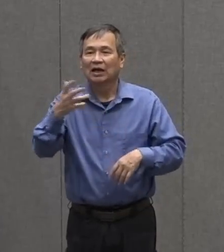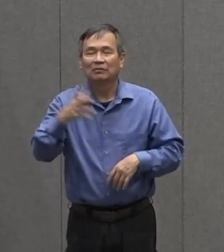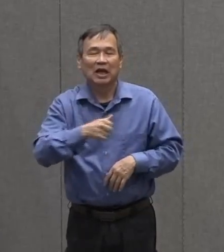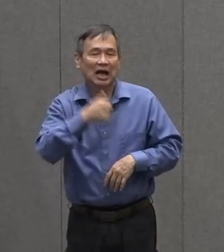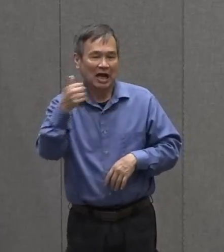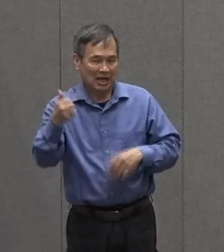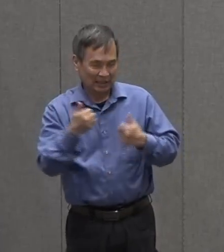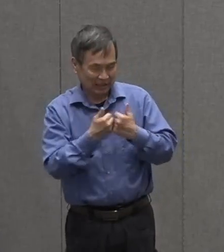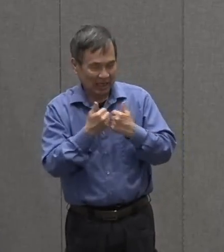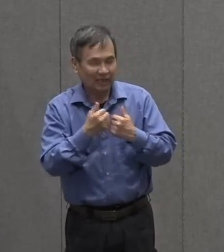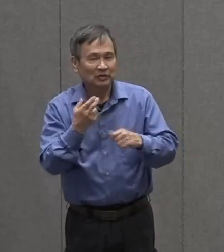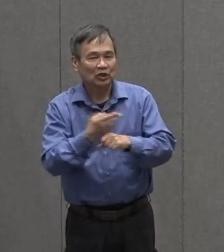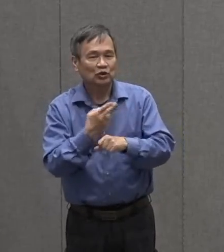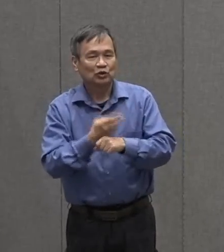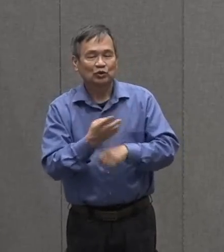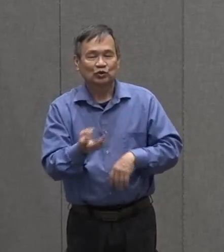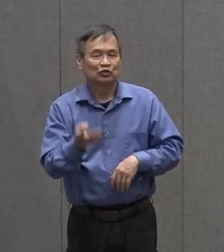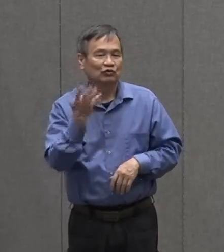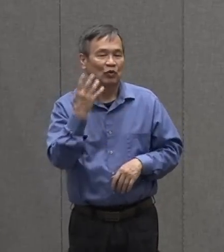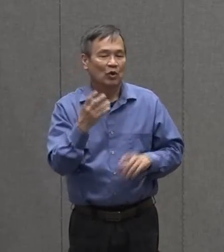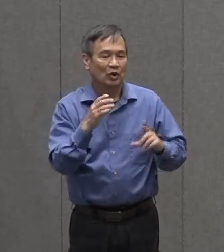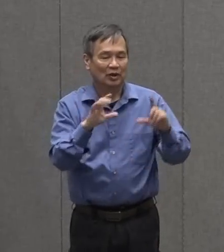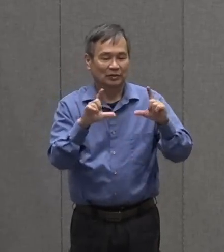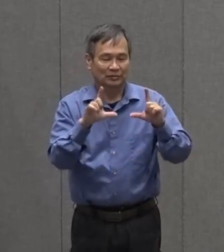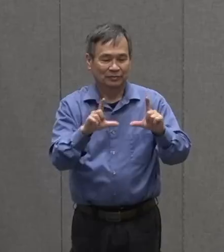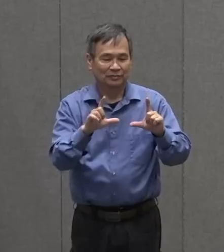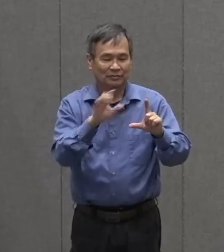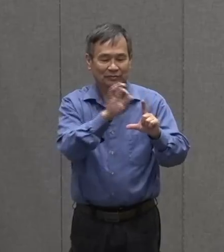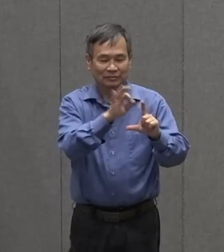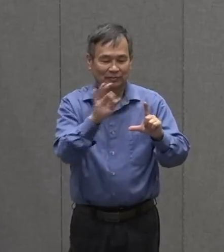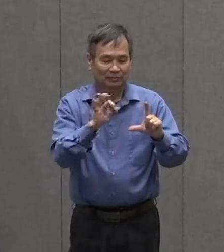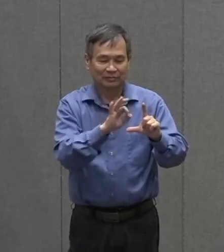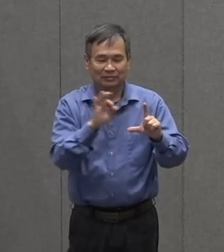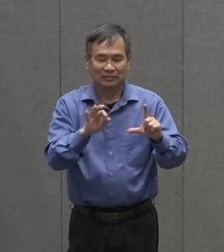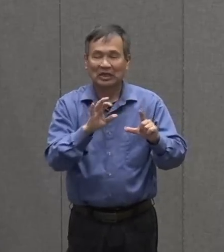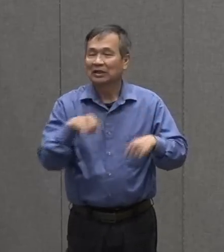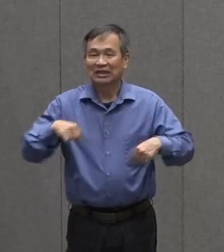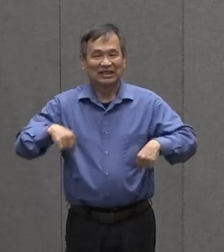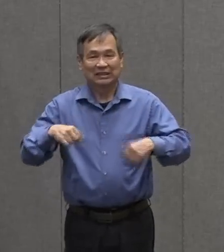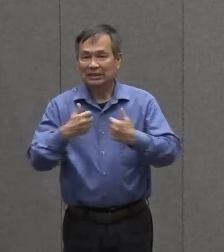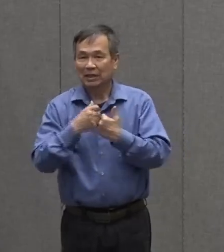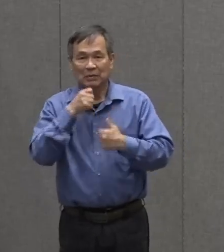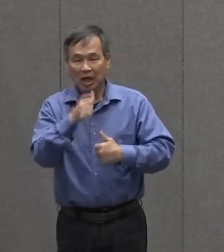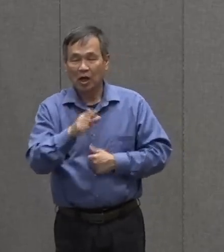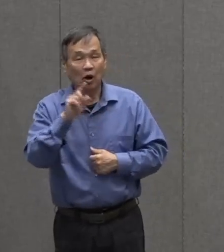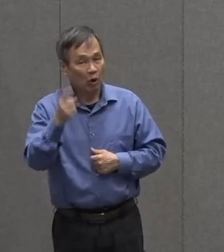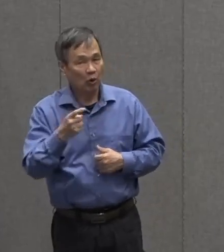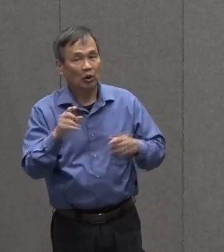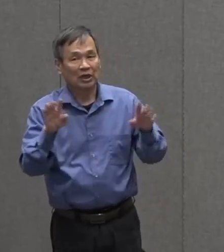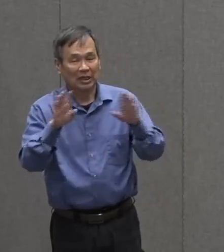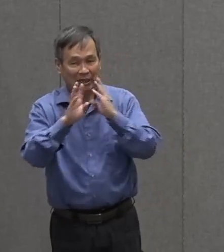that had a two by two square but this one does not. Okay. So this one only has horizontal, vertical